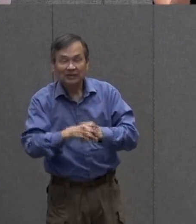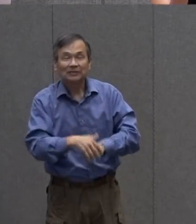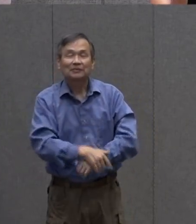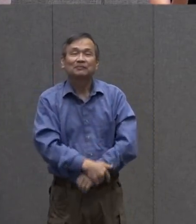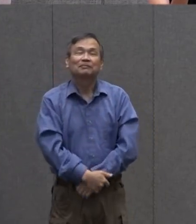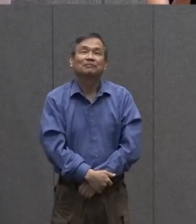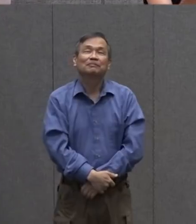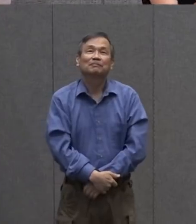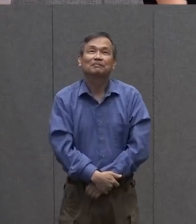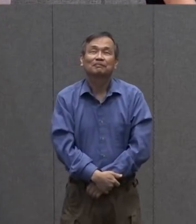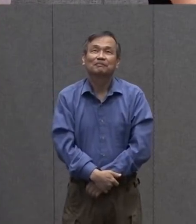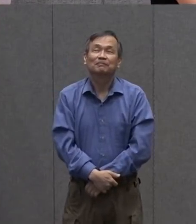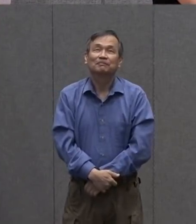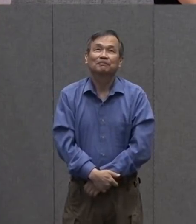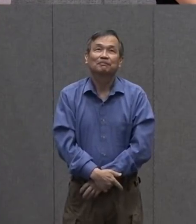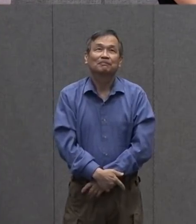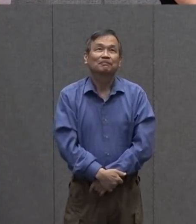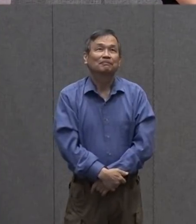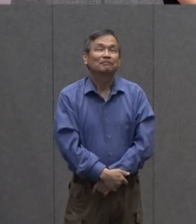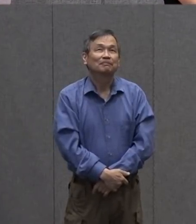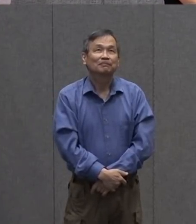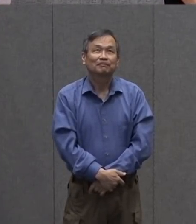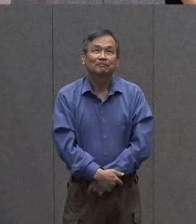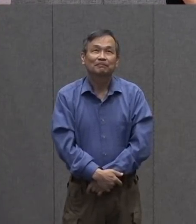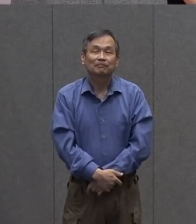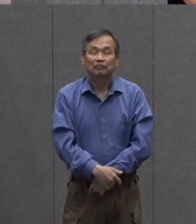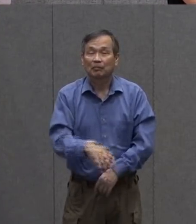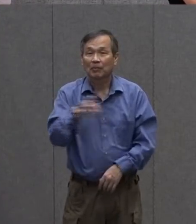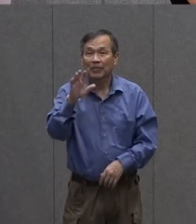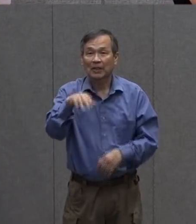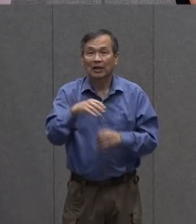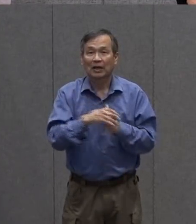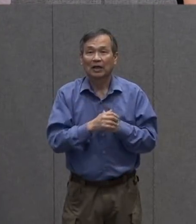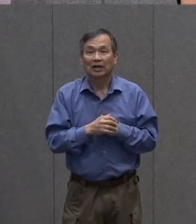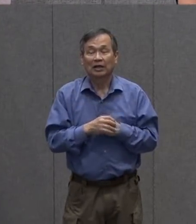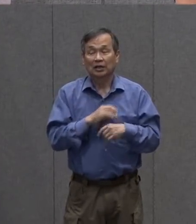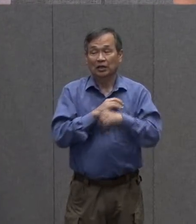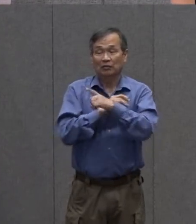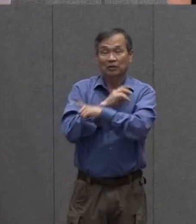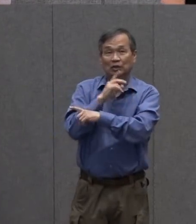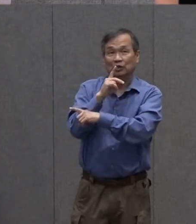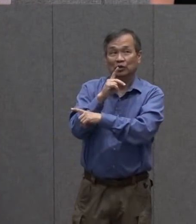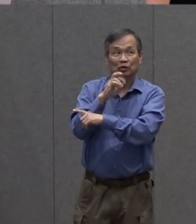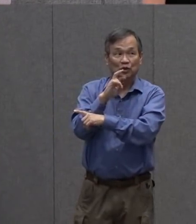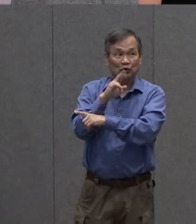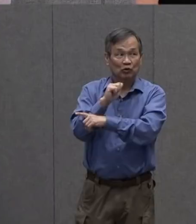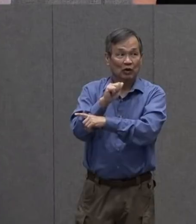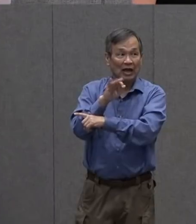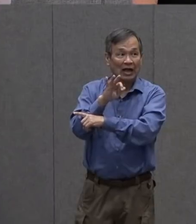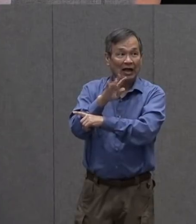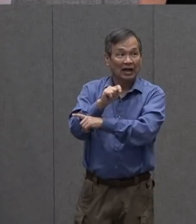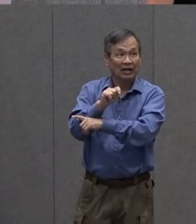Oh, I know. Use your brain. Mrs. Craff used a lot of persistence